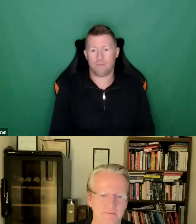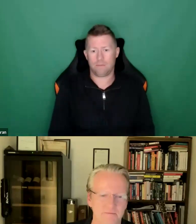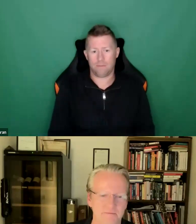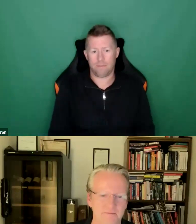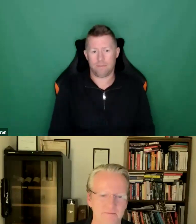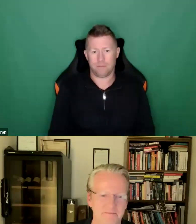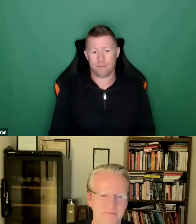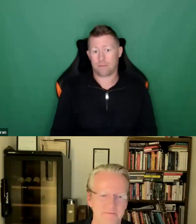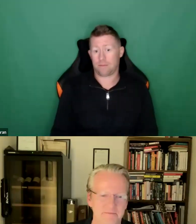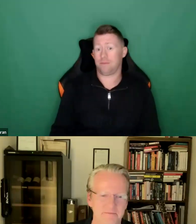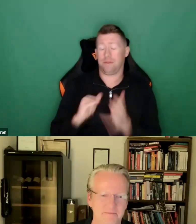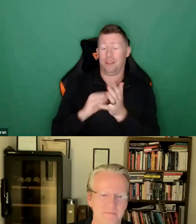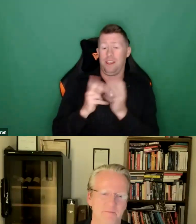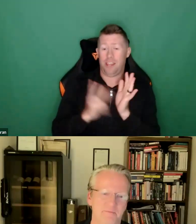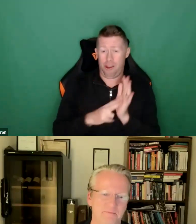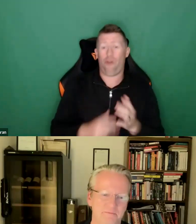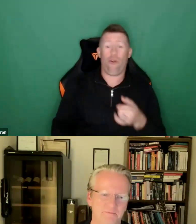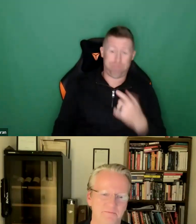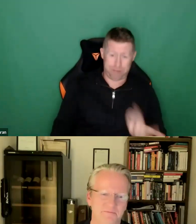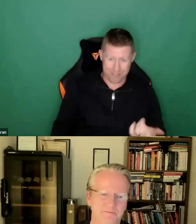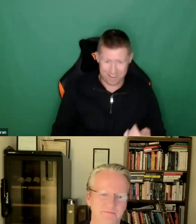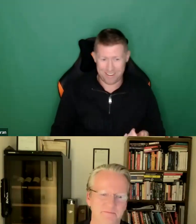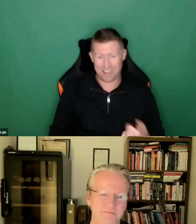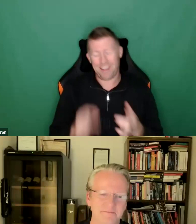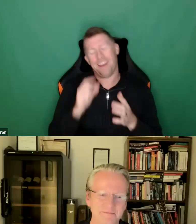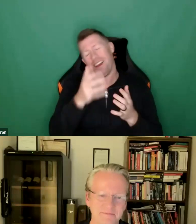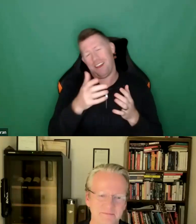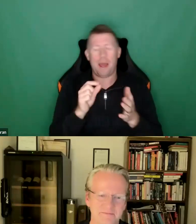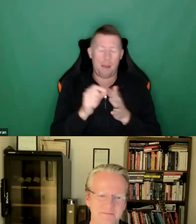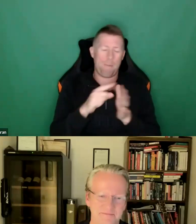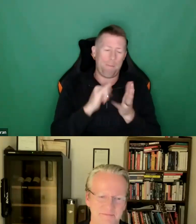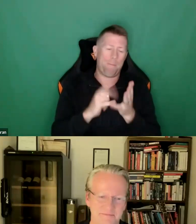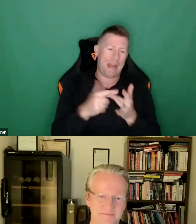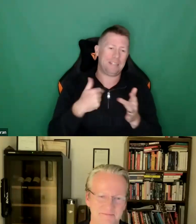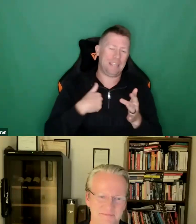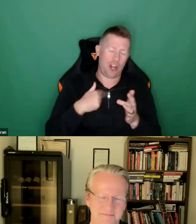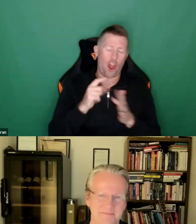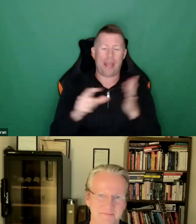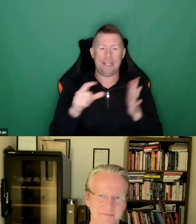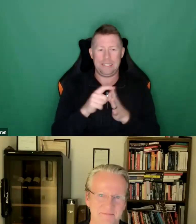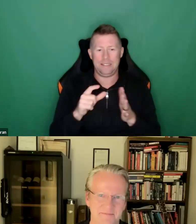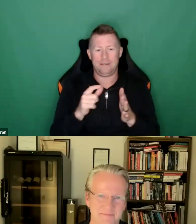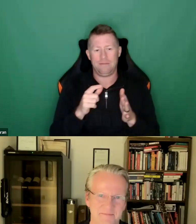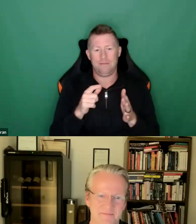people to take a look at that, my question is to you Sharon, what could happen next?